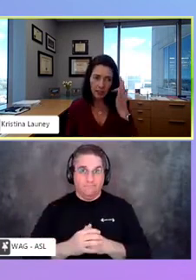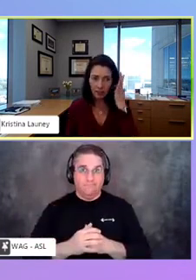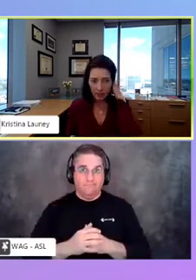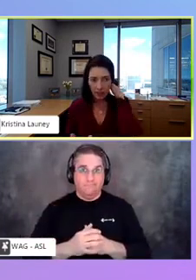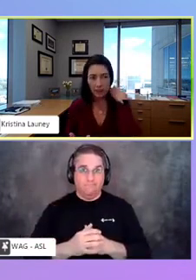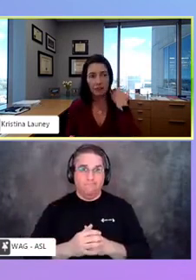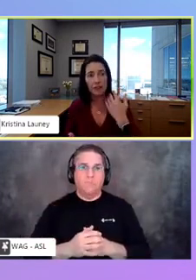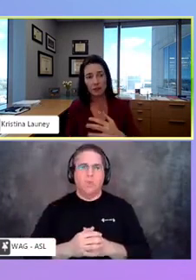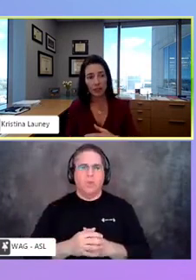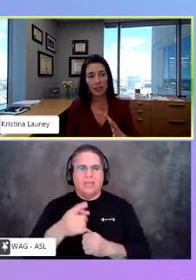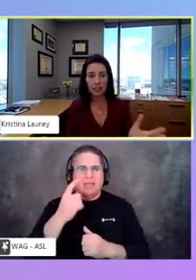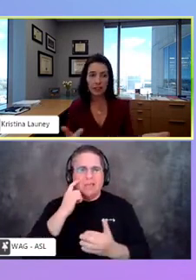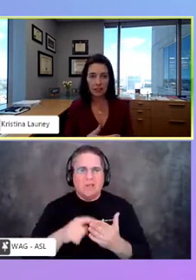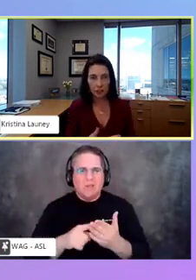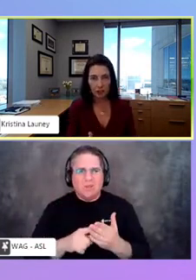violation of title three of